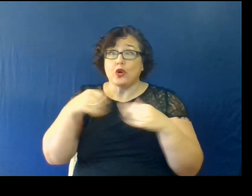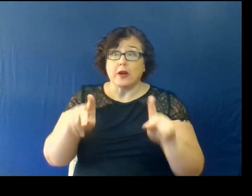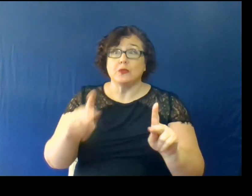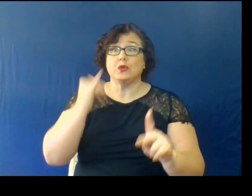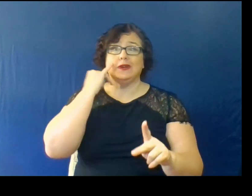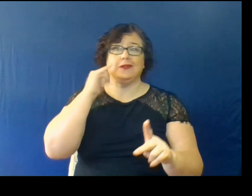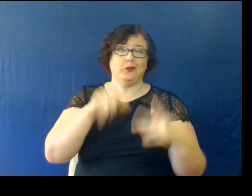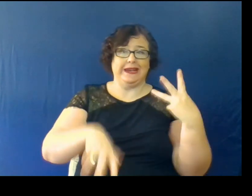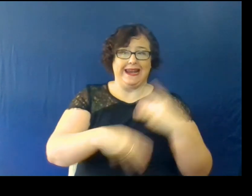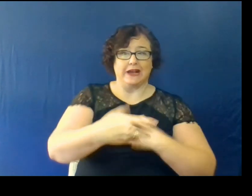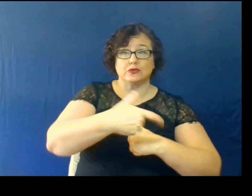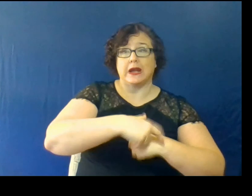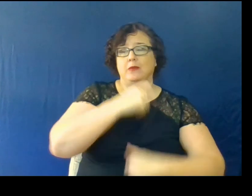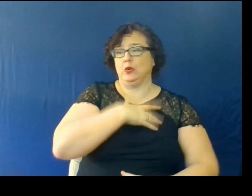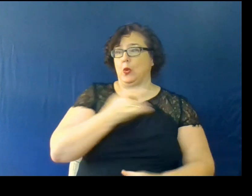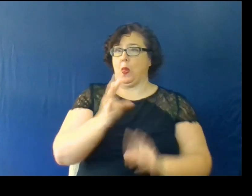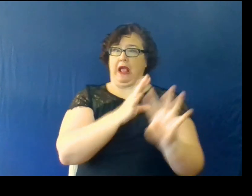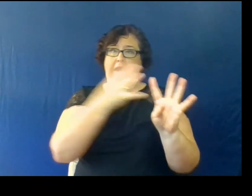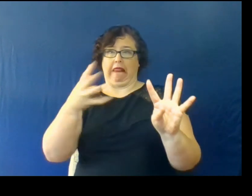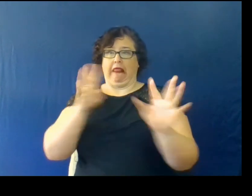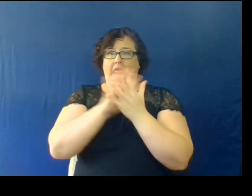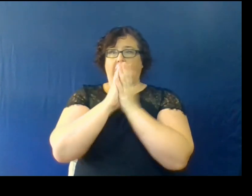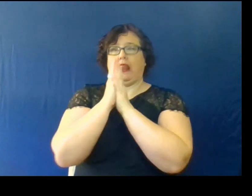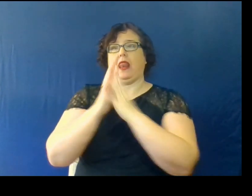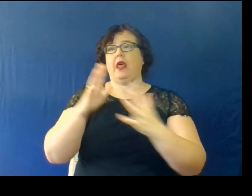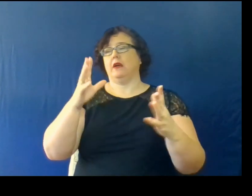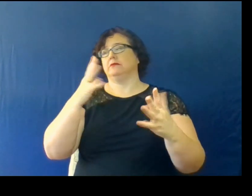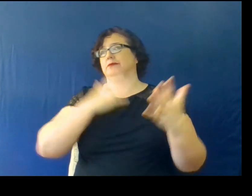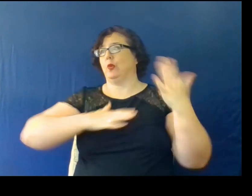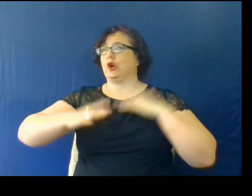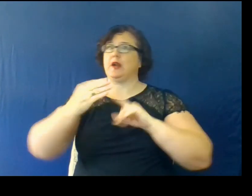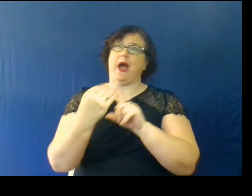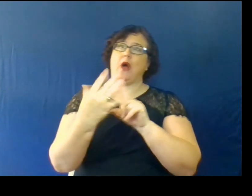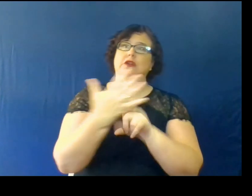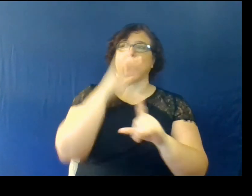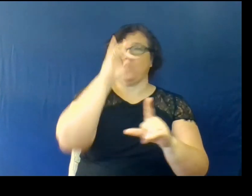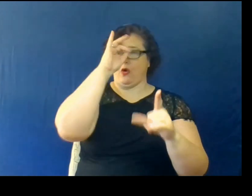doesn't like crowds or is worried about exposure that would be probably the the